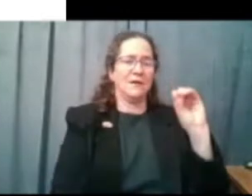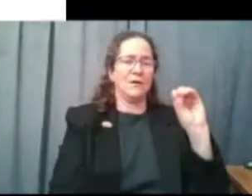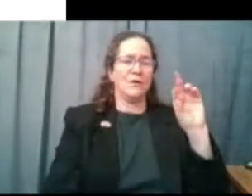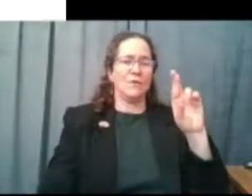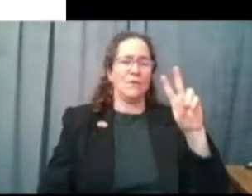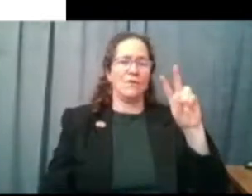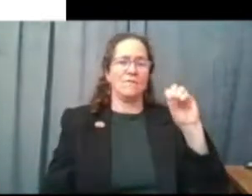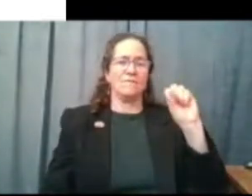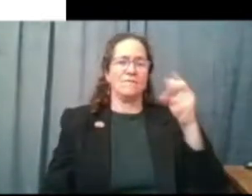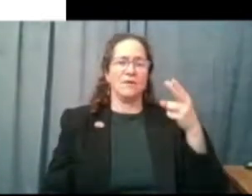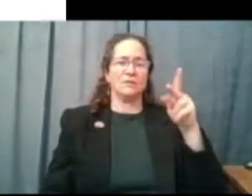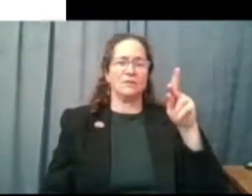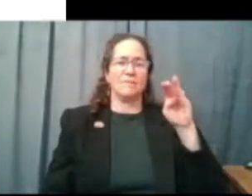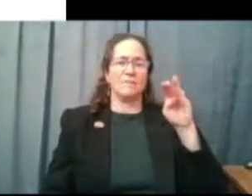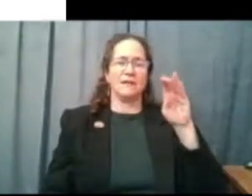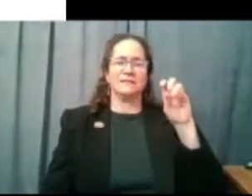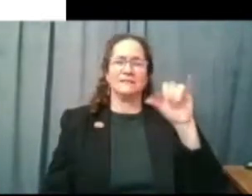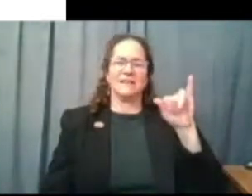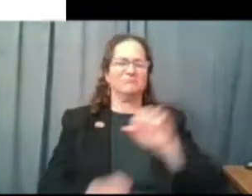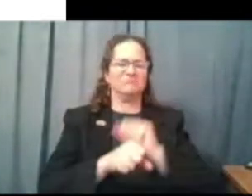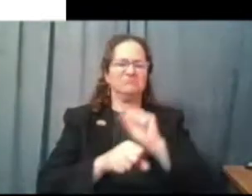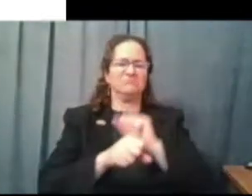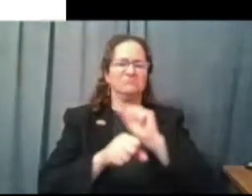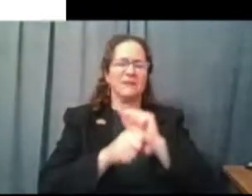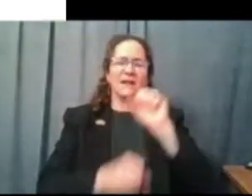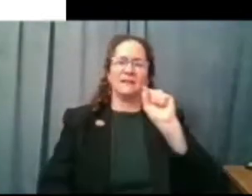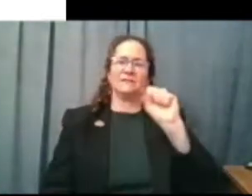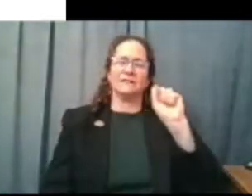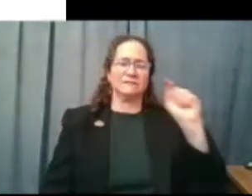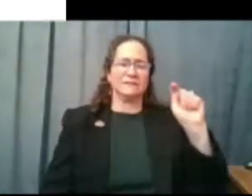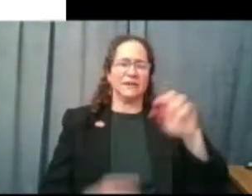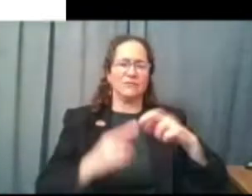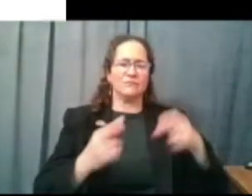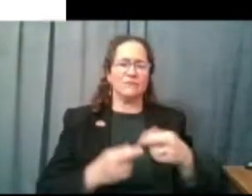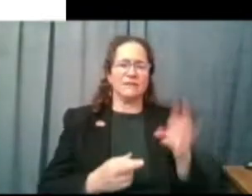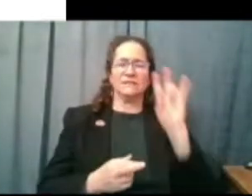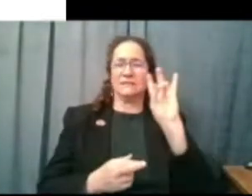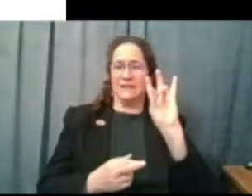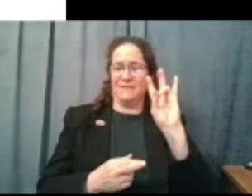I've been there six years, but I also have some experience as an administrator and a teacher.